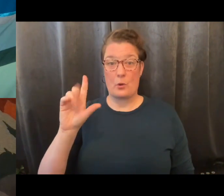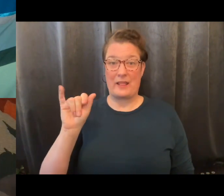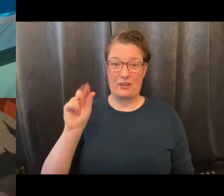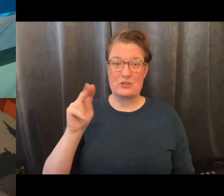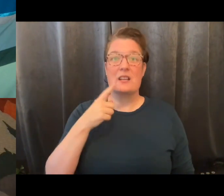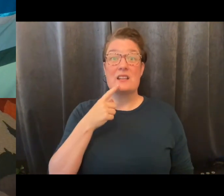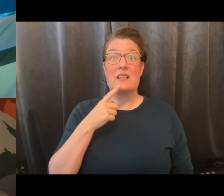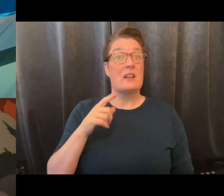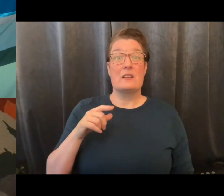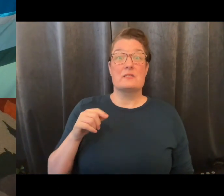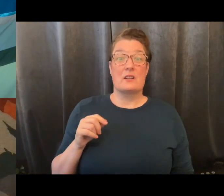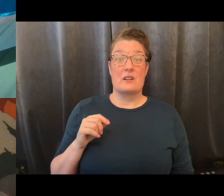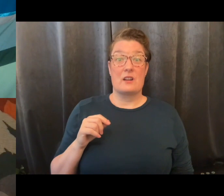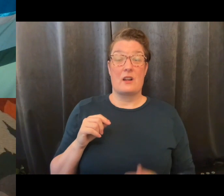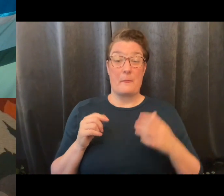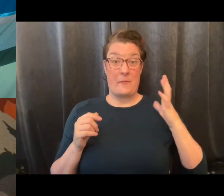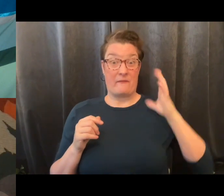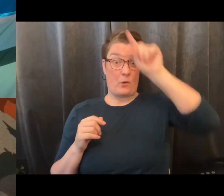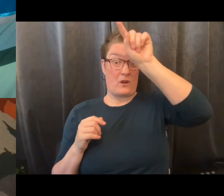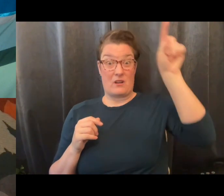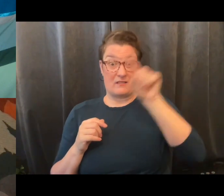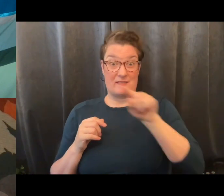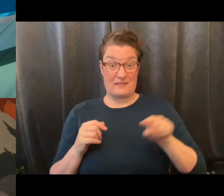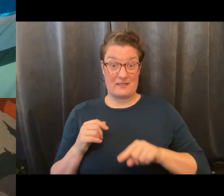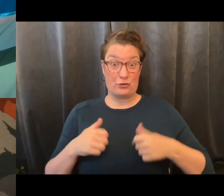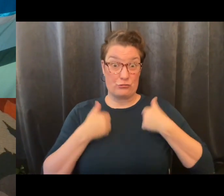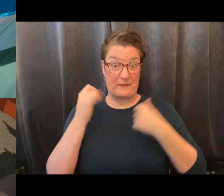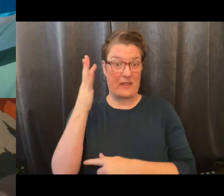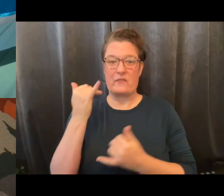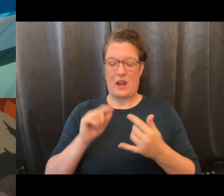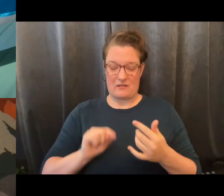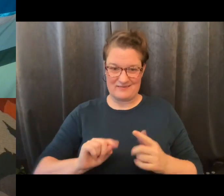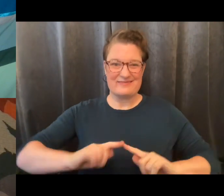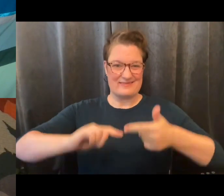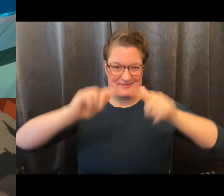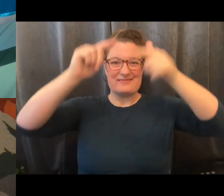So we start with Malchut, Shekhinah, earth, indwelling presence, and then